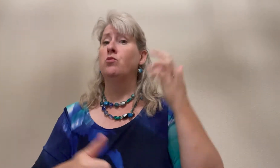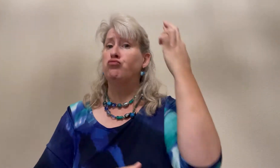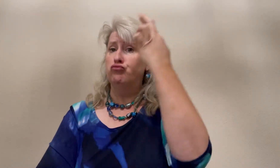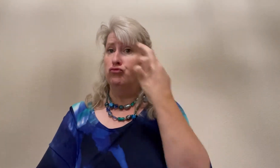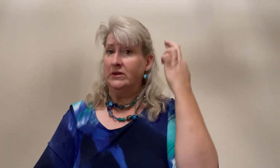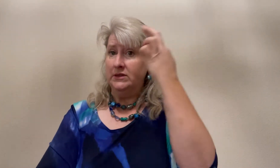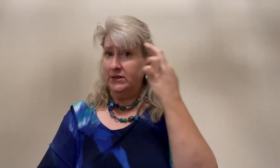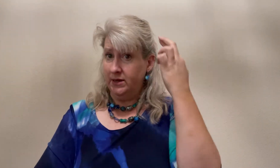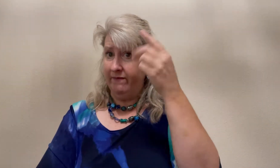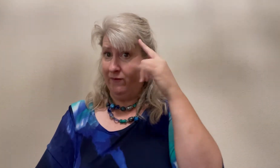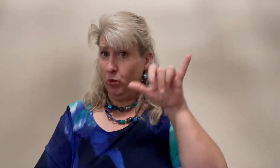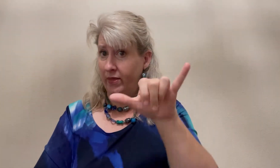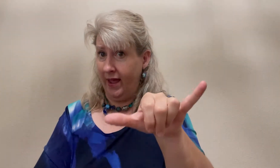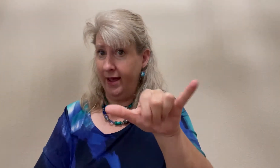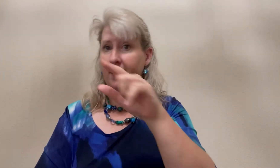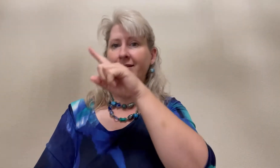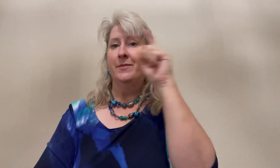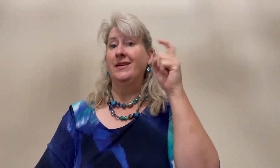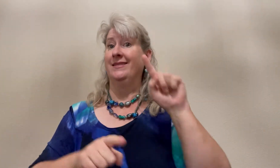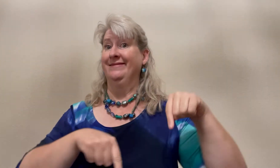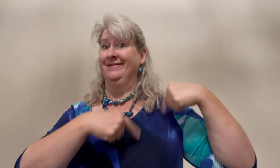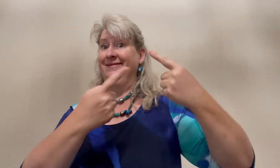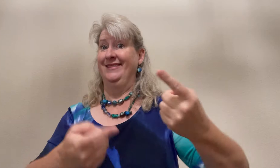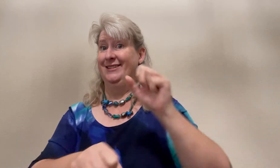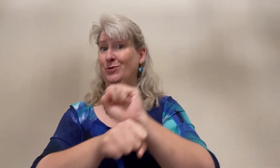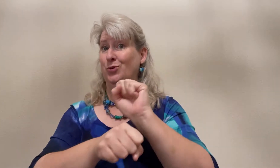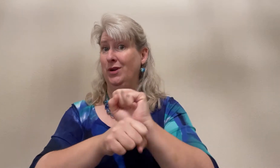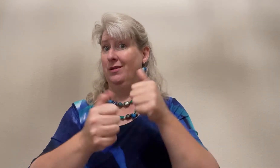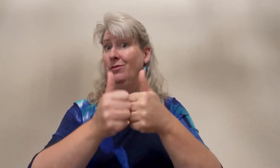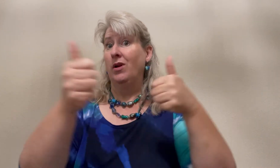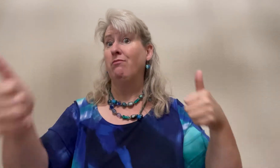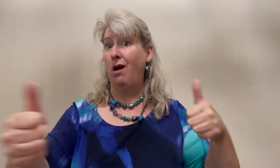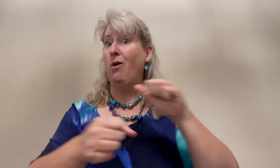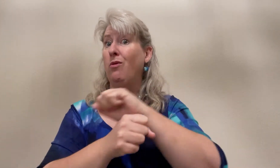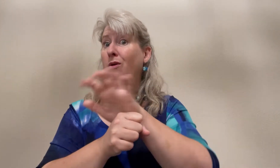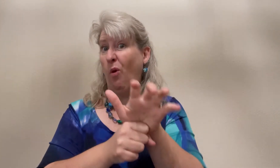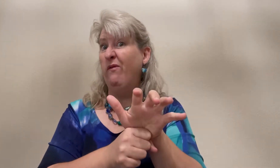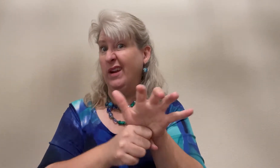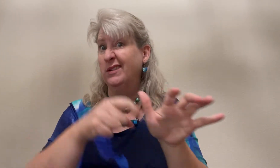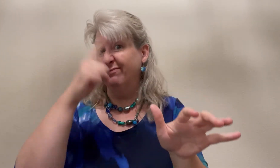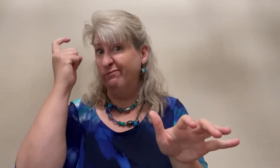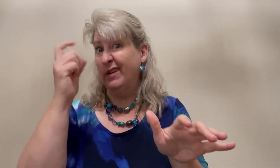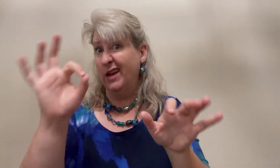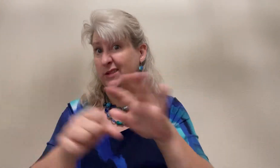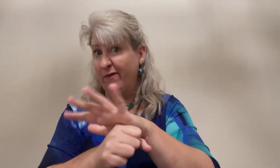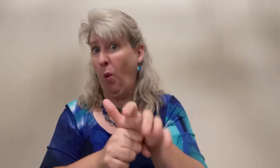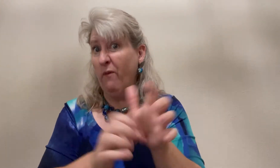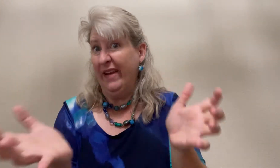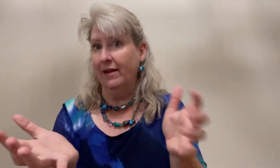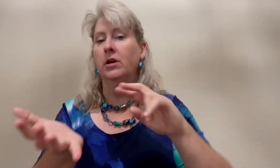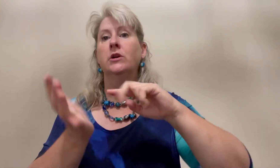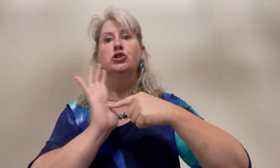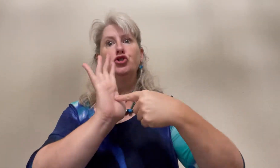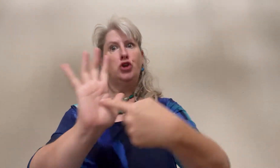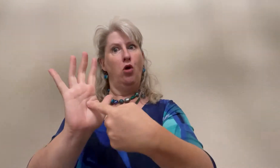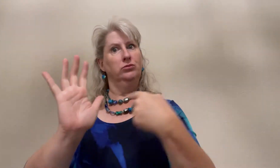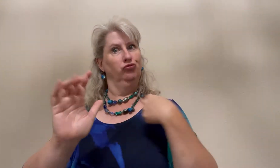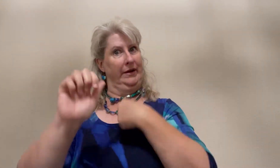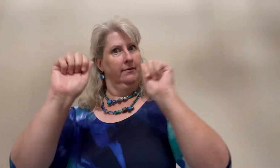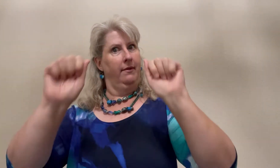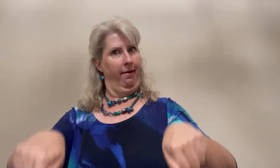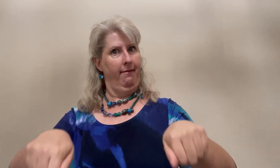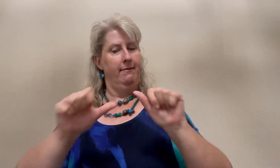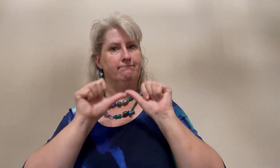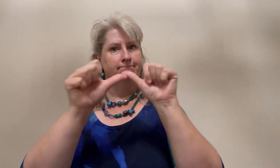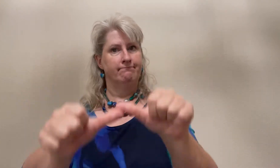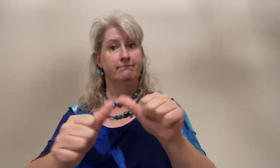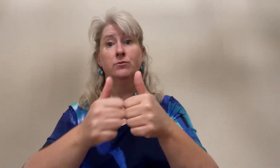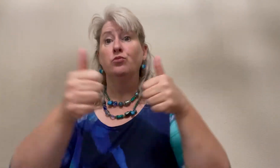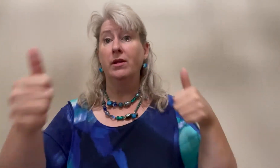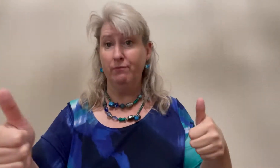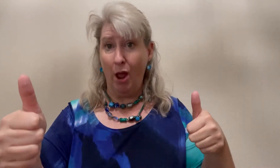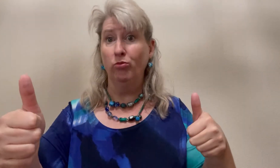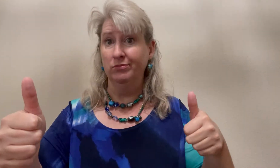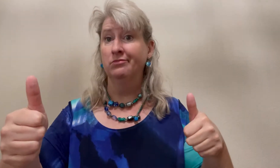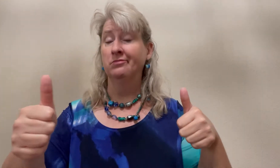The reason for that is because since working remotely due to COVID-19, it shows we can work remotely.